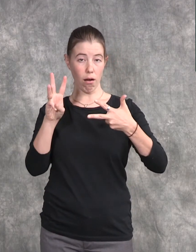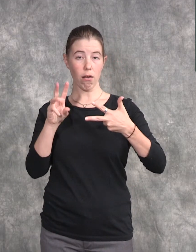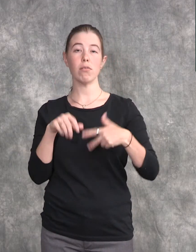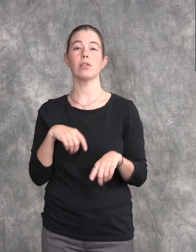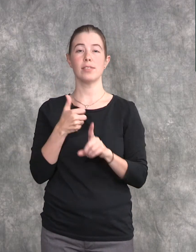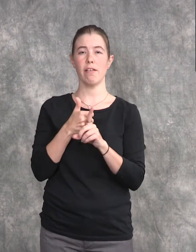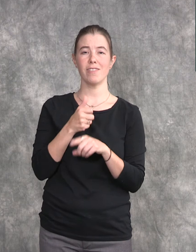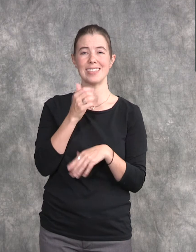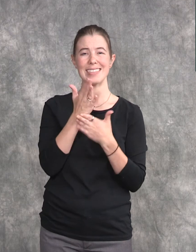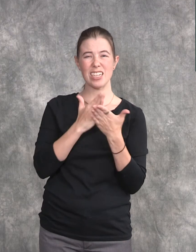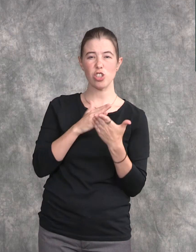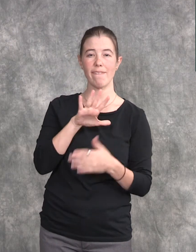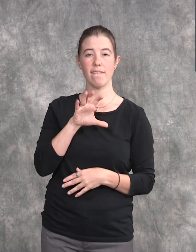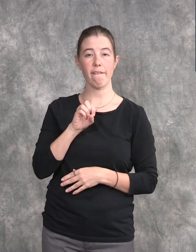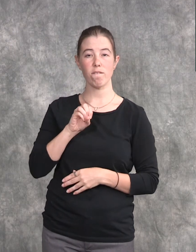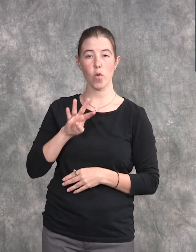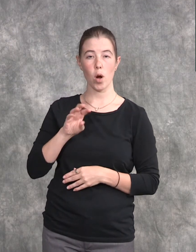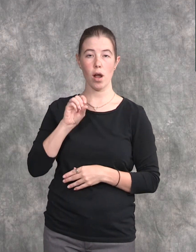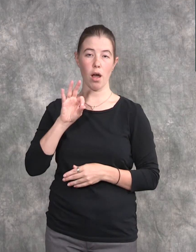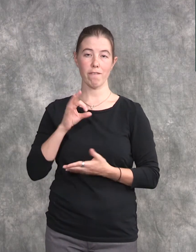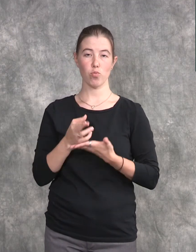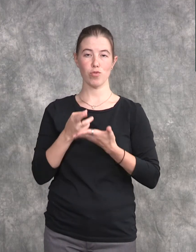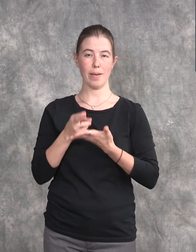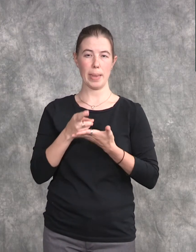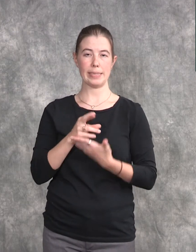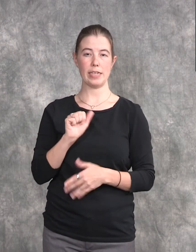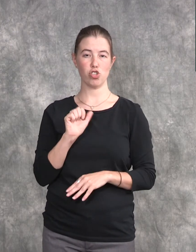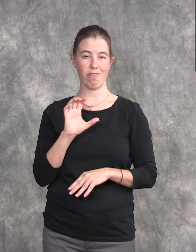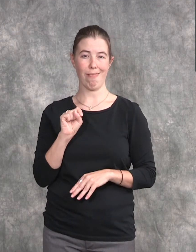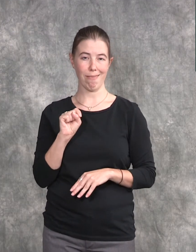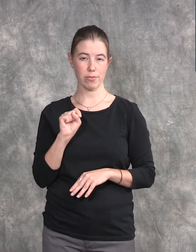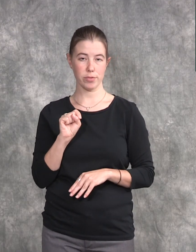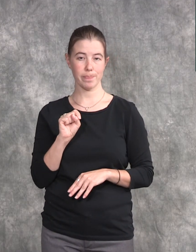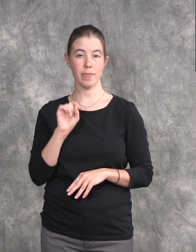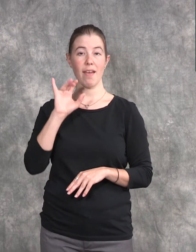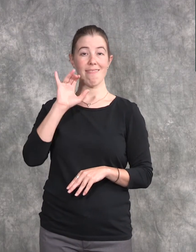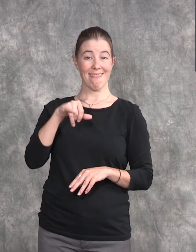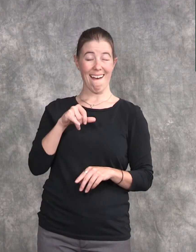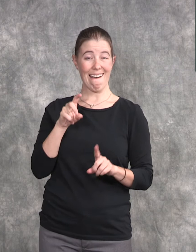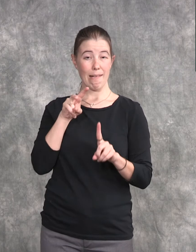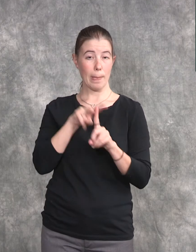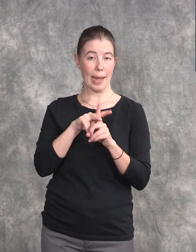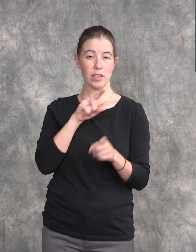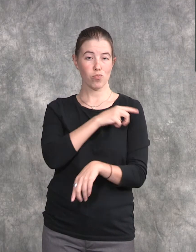The second law is Section 504 of the Rehabilitation Act, that